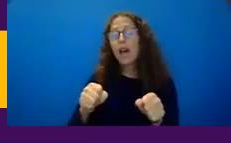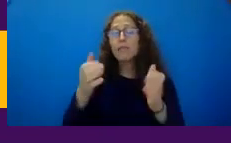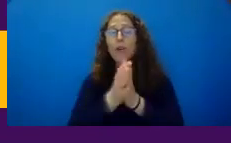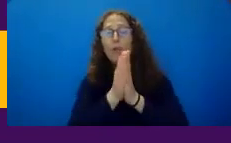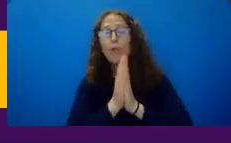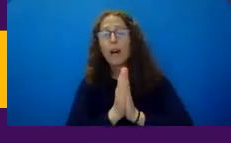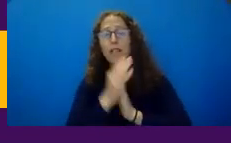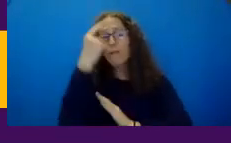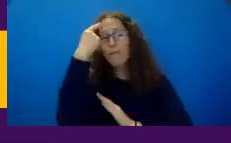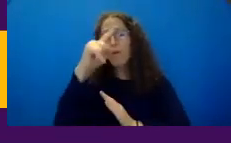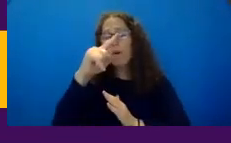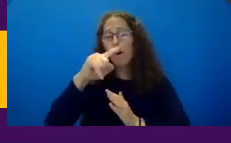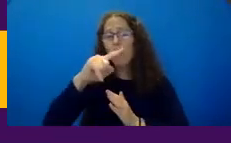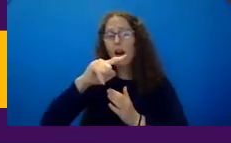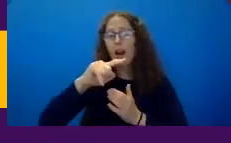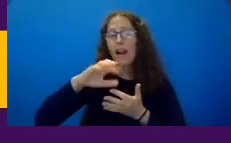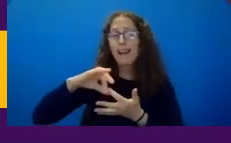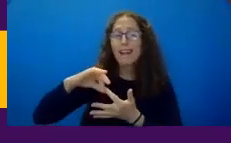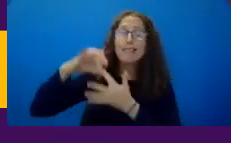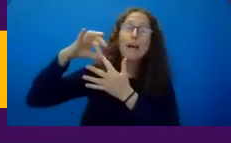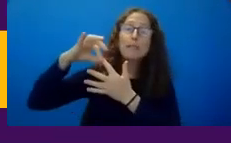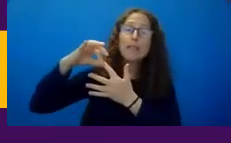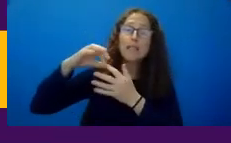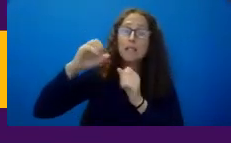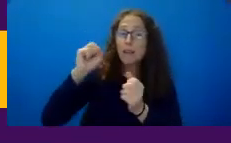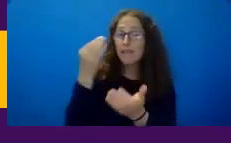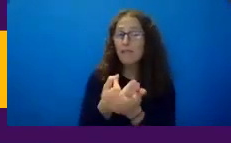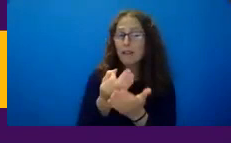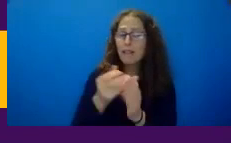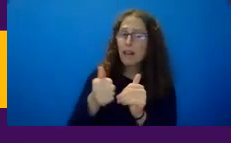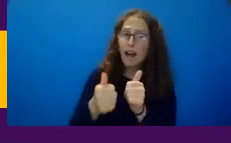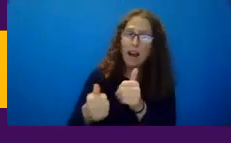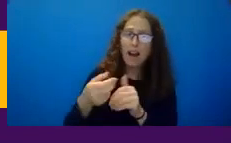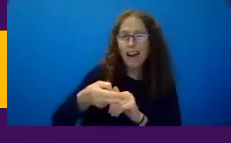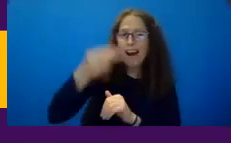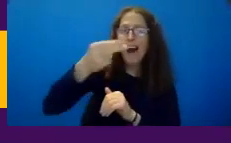CEILING. APPLICATION